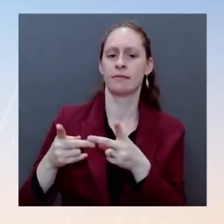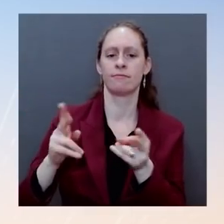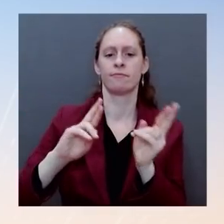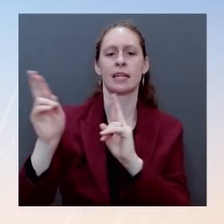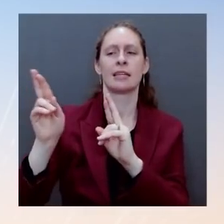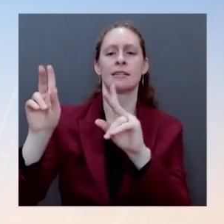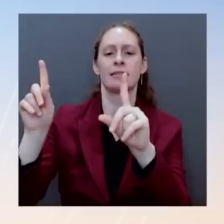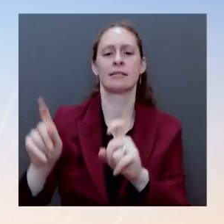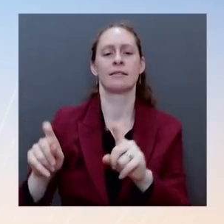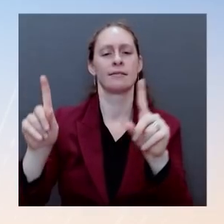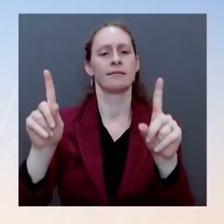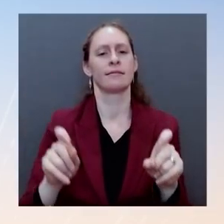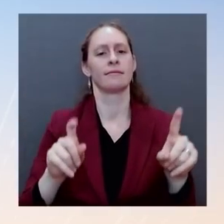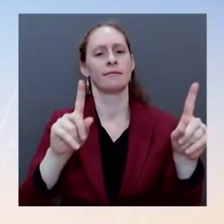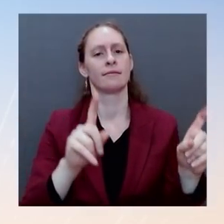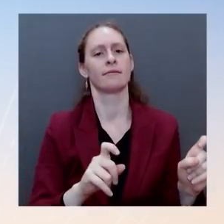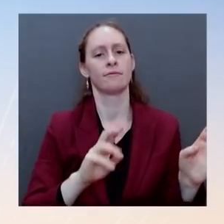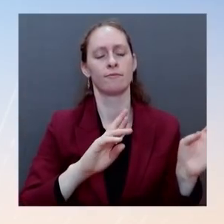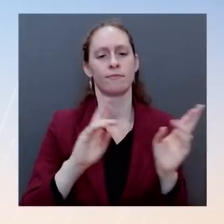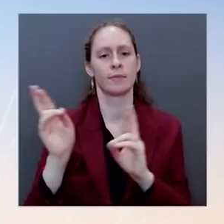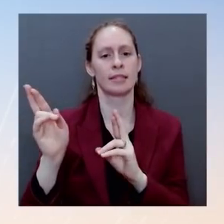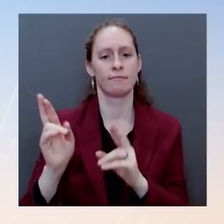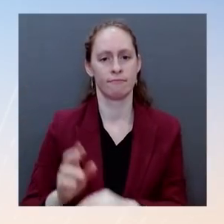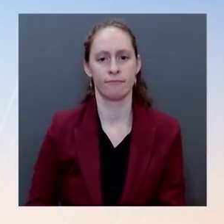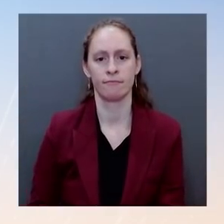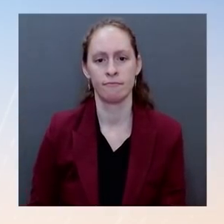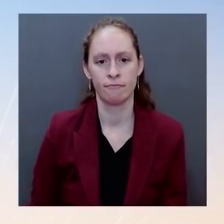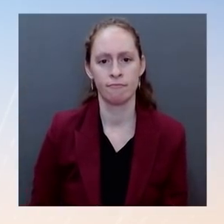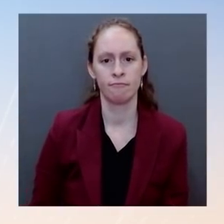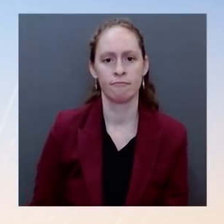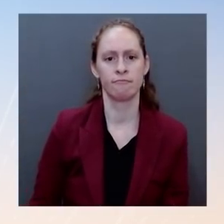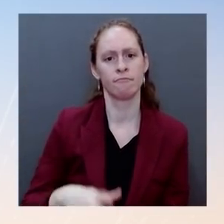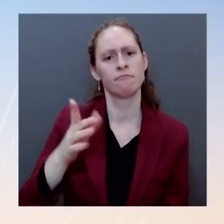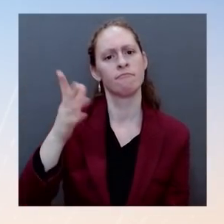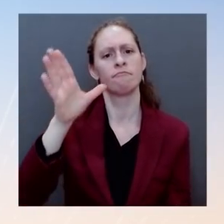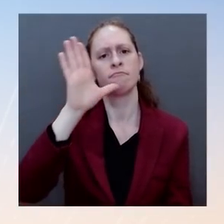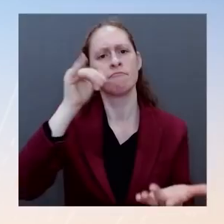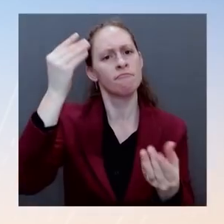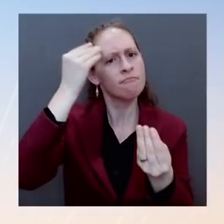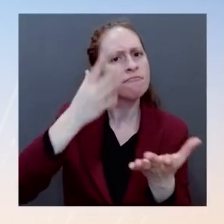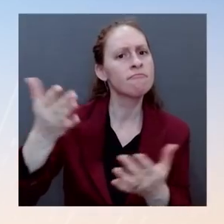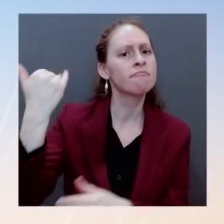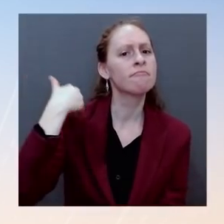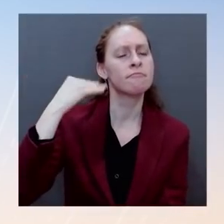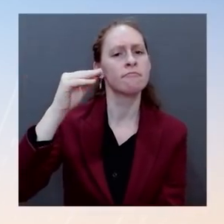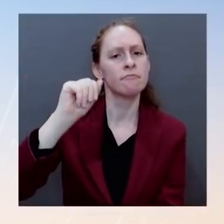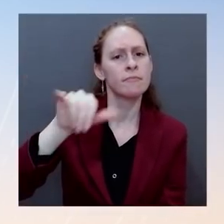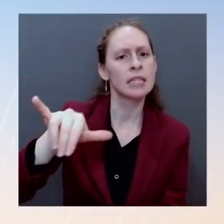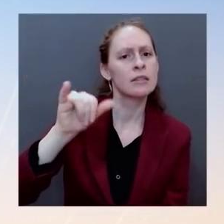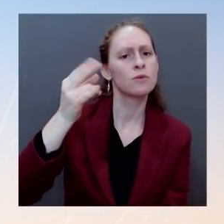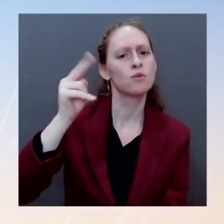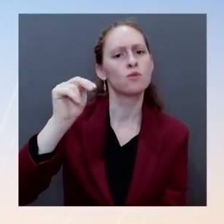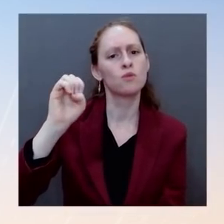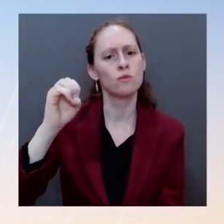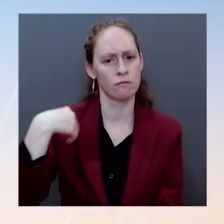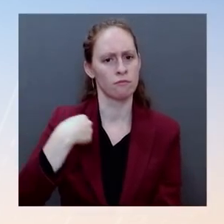"We will guarantee that we'll buy a billion test kits. Keep manufacturing them; don't stop"?